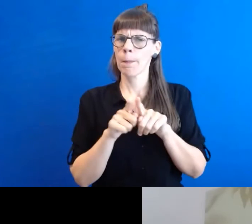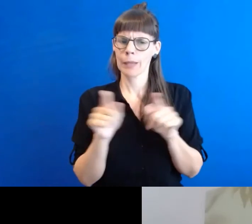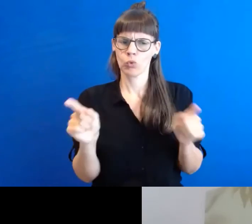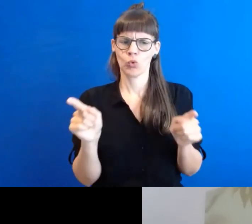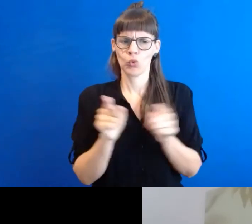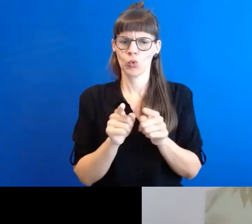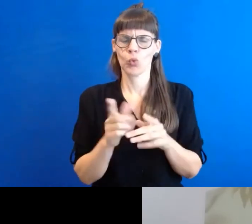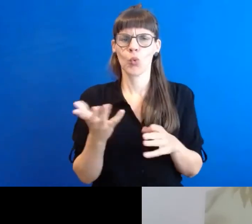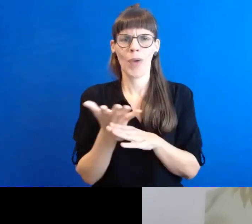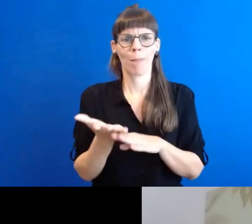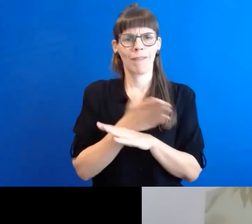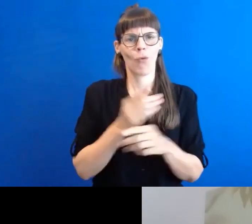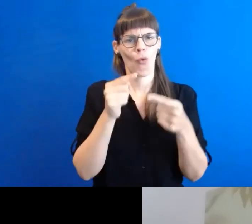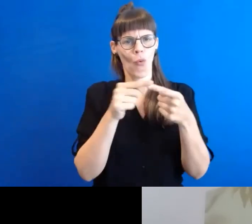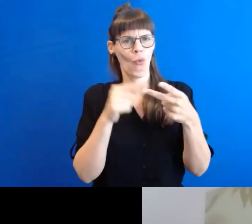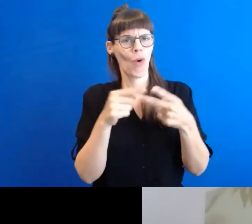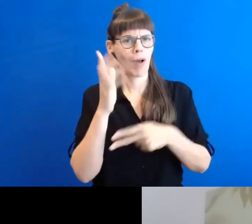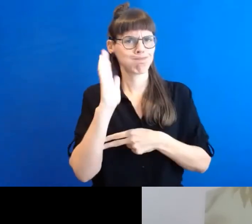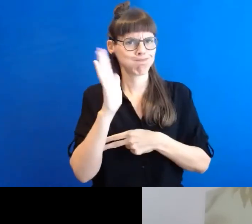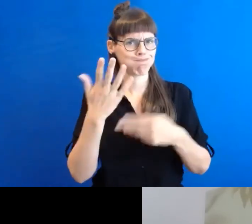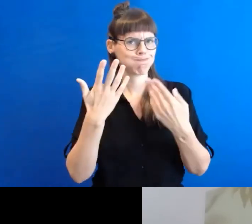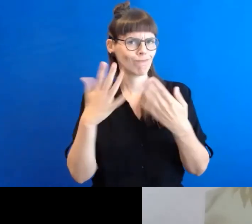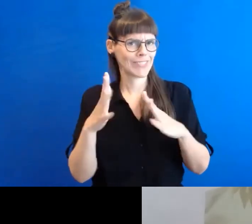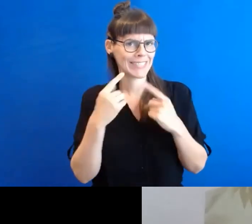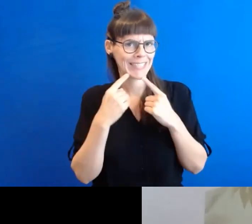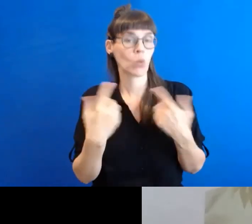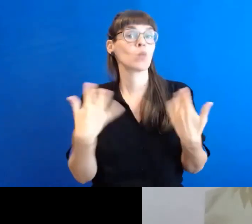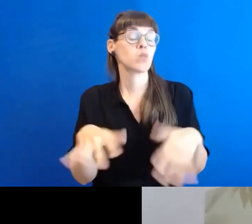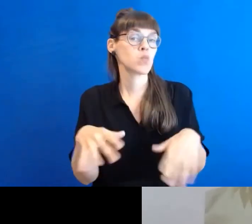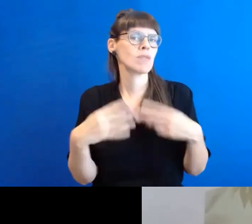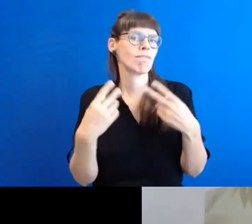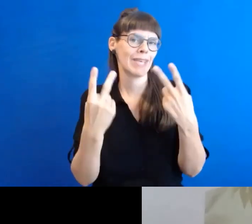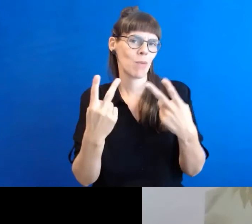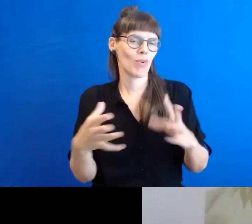. Sien over to you. >> I'm going to briefly